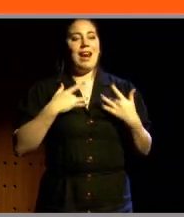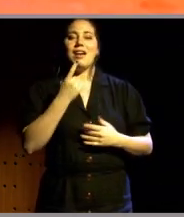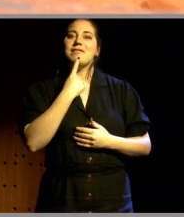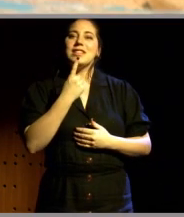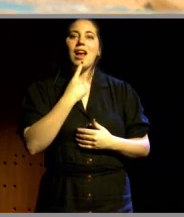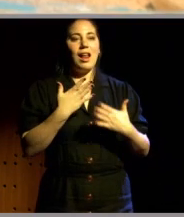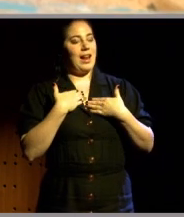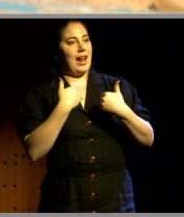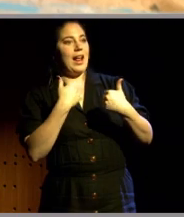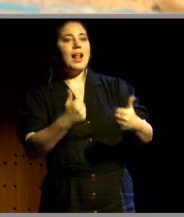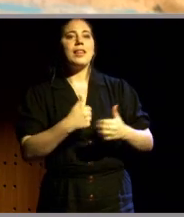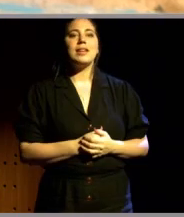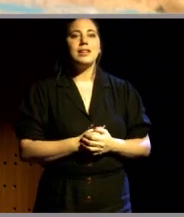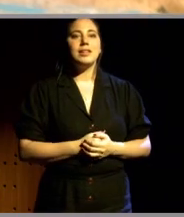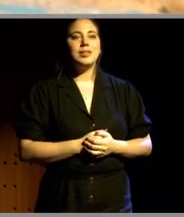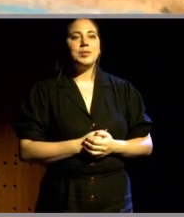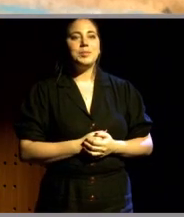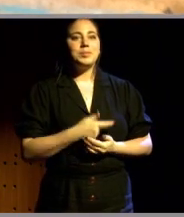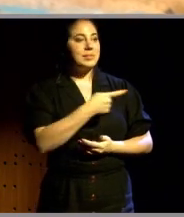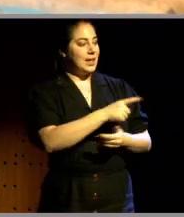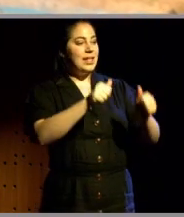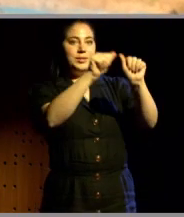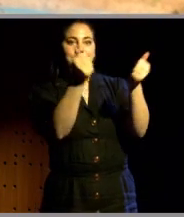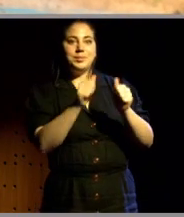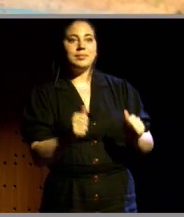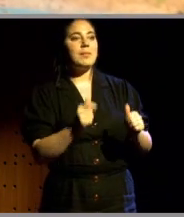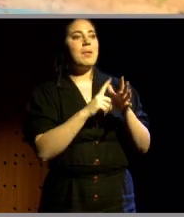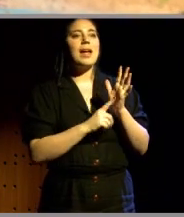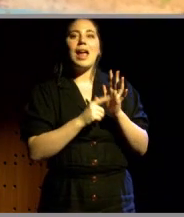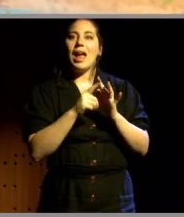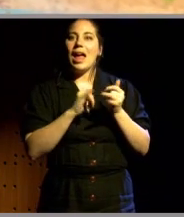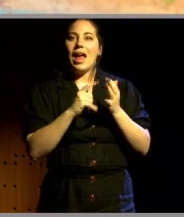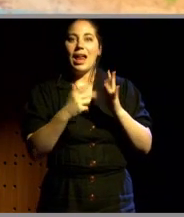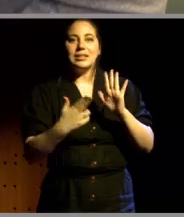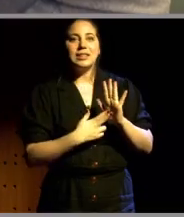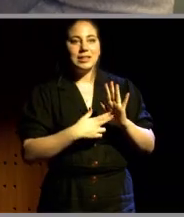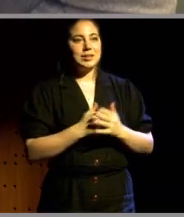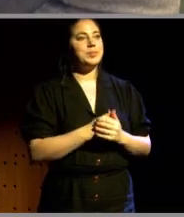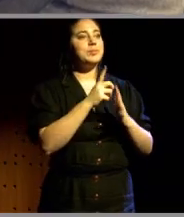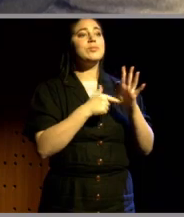The Ceramic Awards were created by Alison Malyika Carroll, Red Ochre Awards, Jack Rupert,